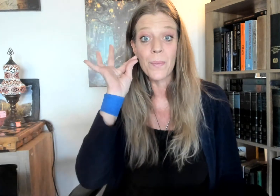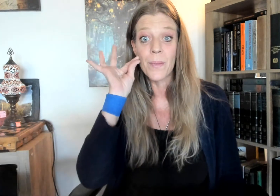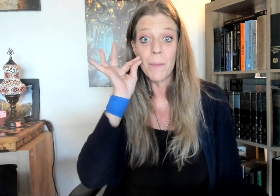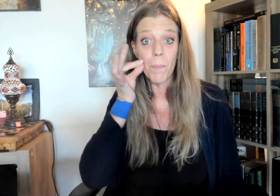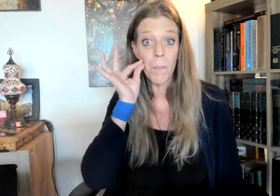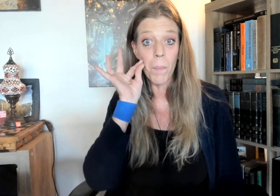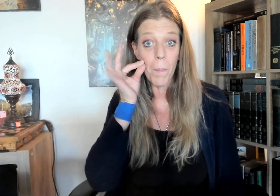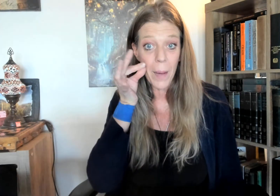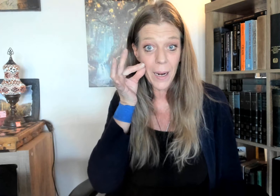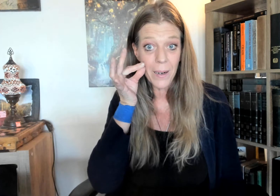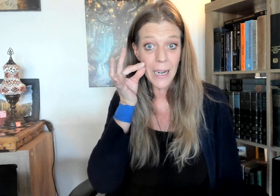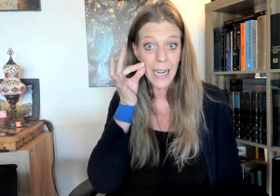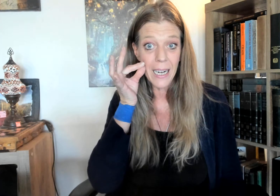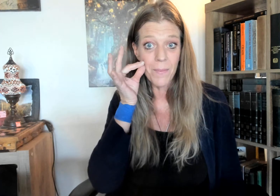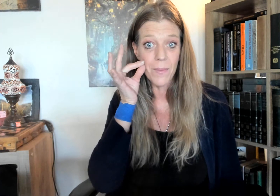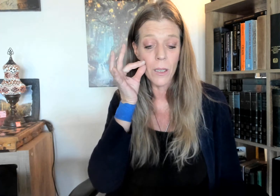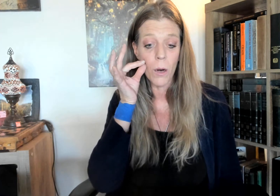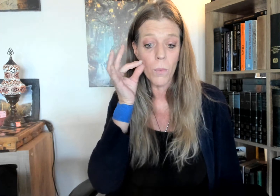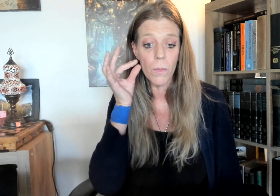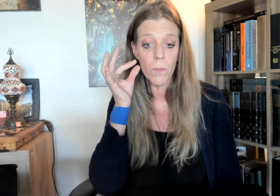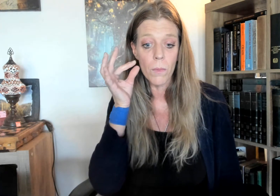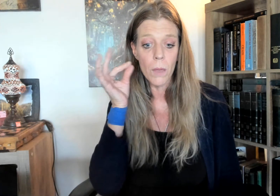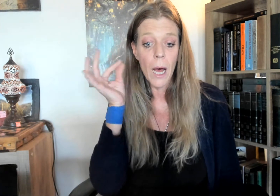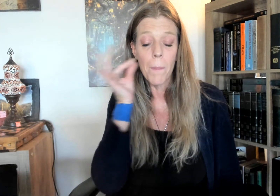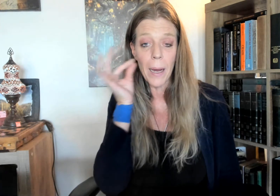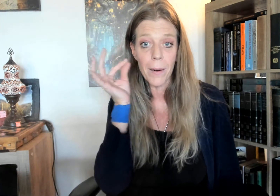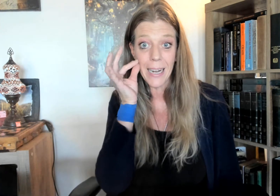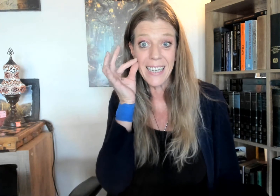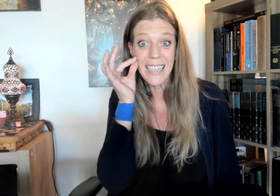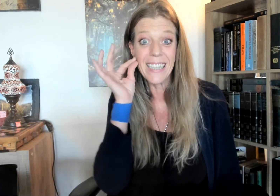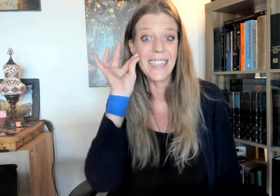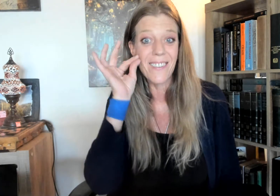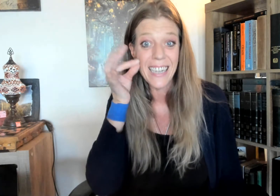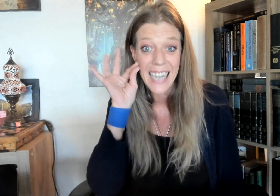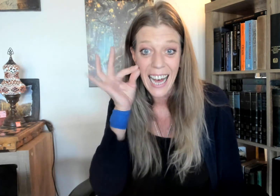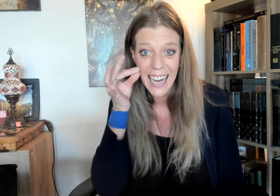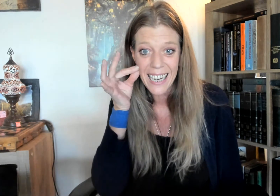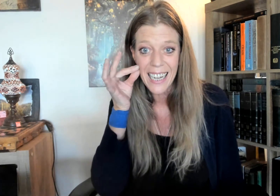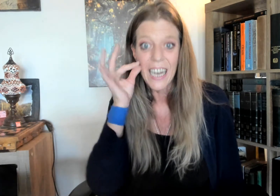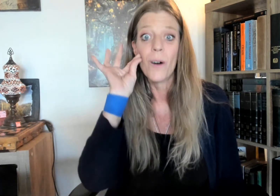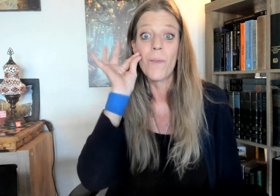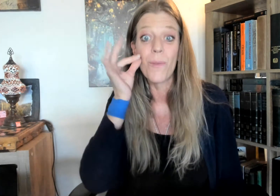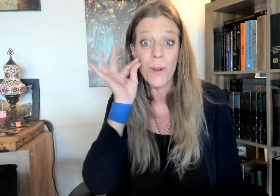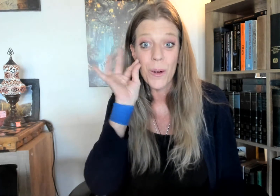Ummm. BERRY. Nope!!! BERRIES!! What's that? FRUIT!